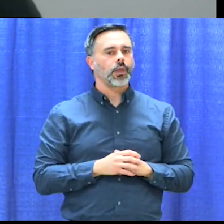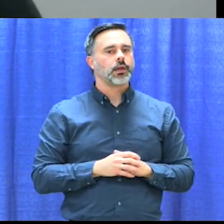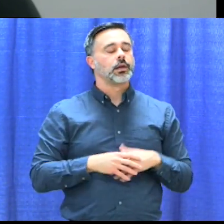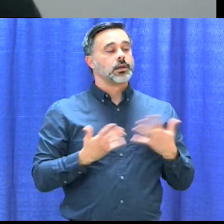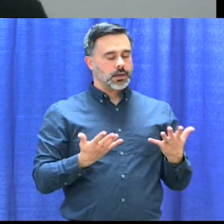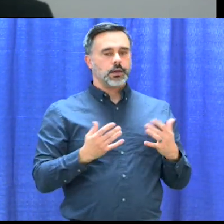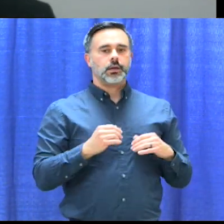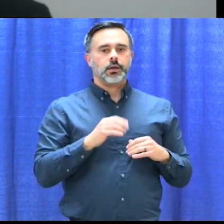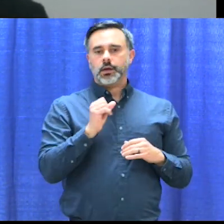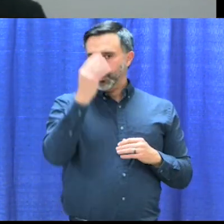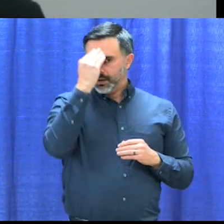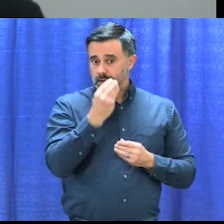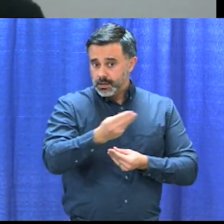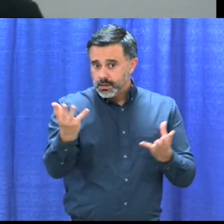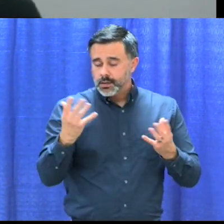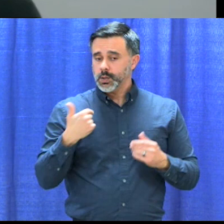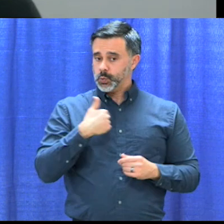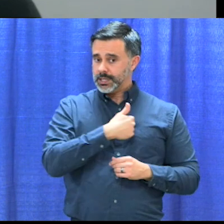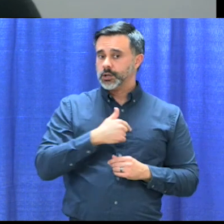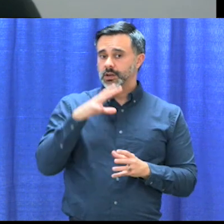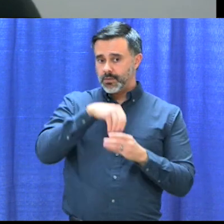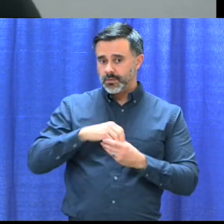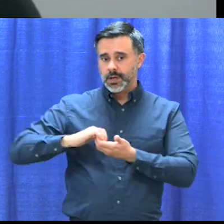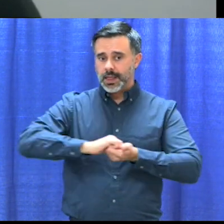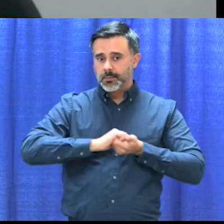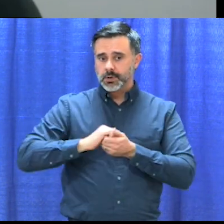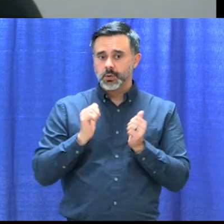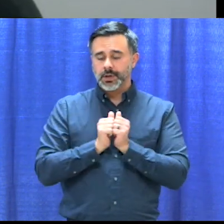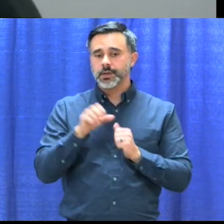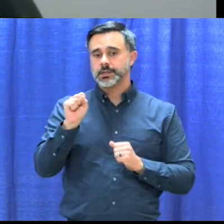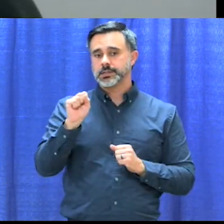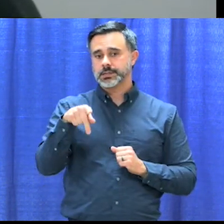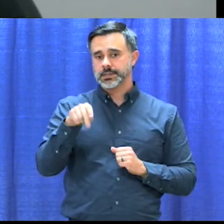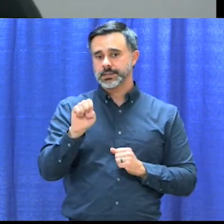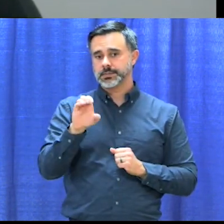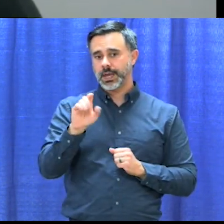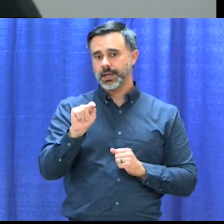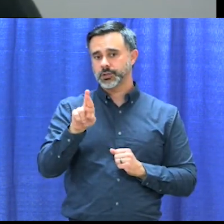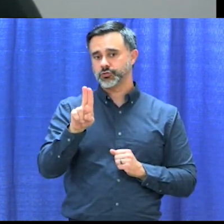And to let you know we are involved in a collaboration with Spectrum that is totally volunteering on the part of our parents.